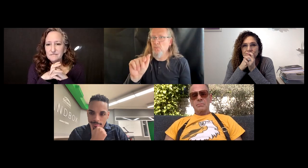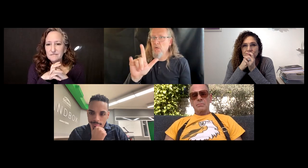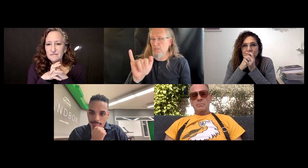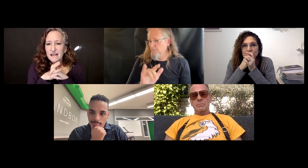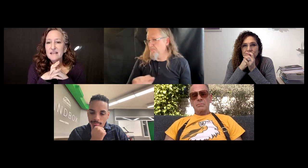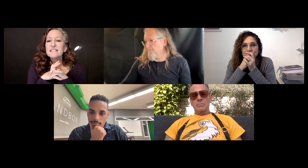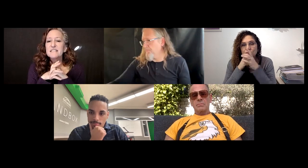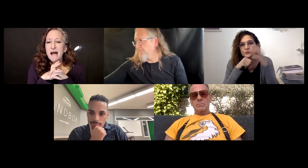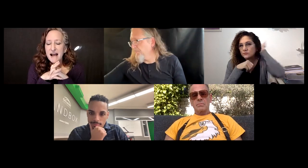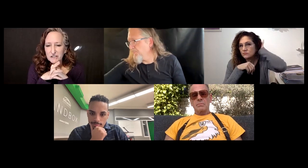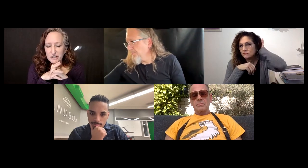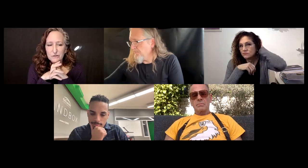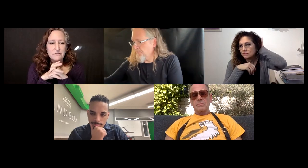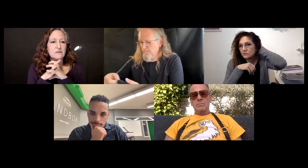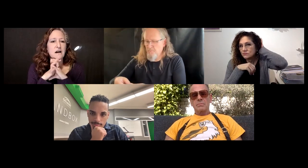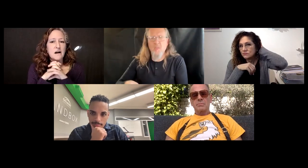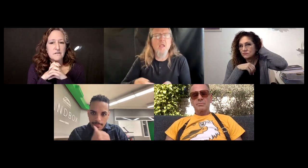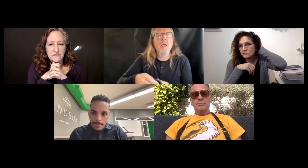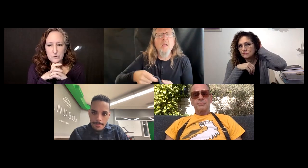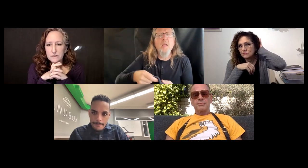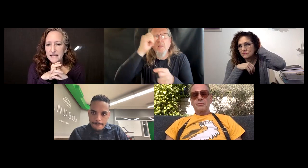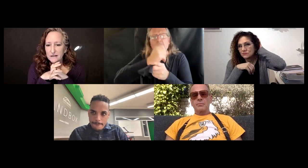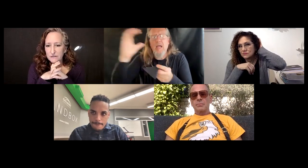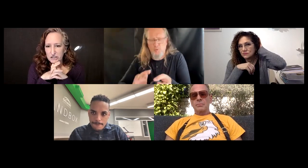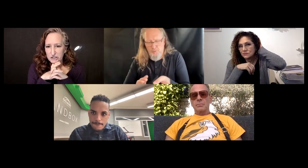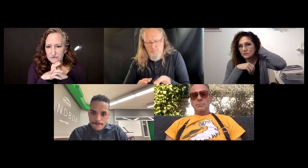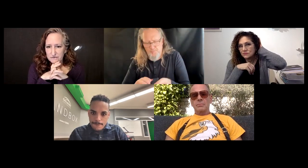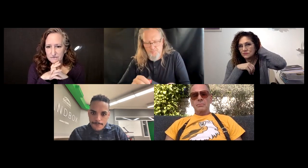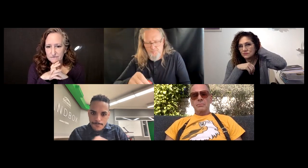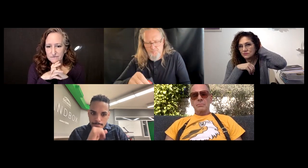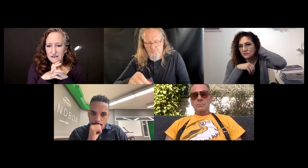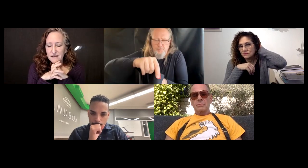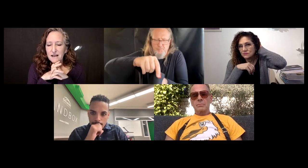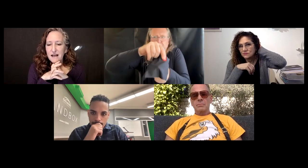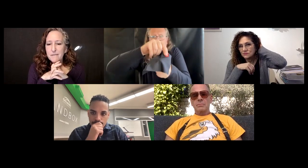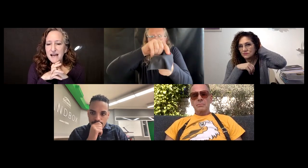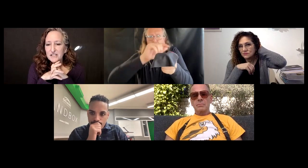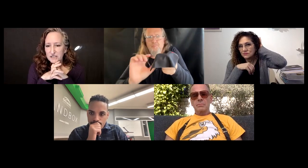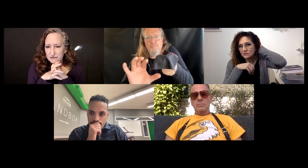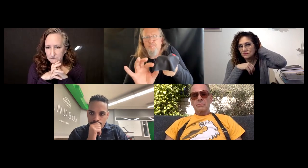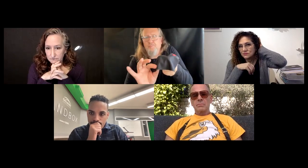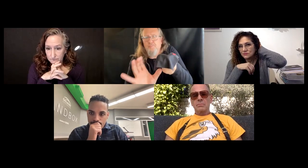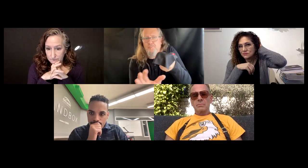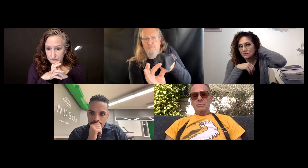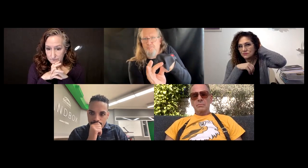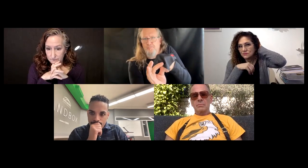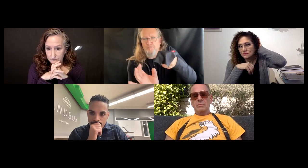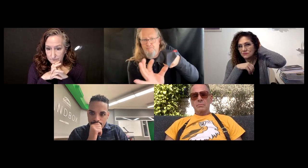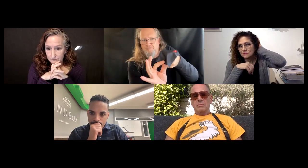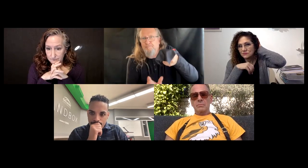And this is back to our visual language. Imagine